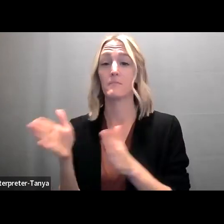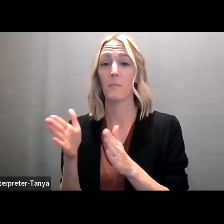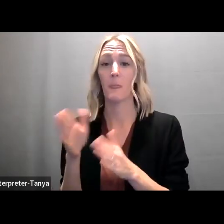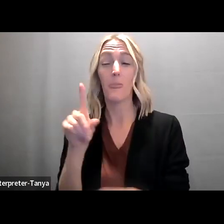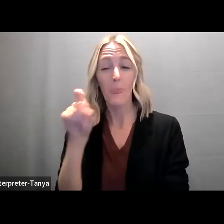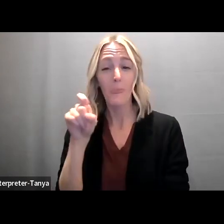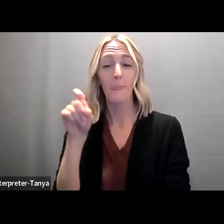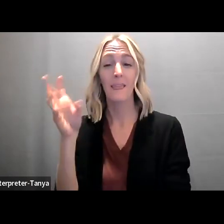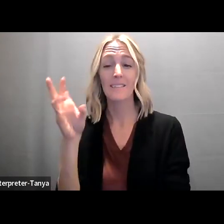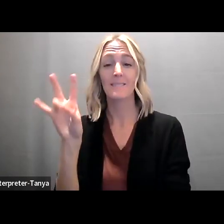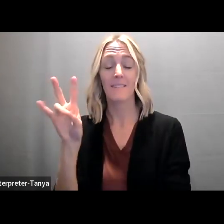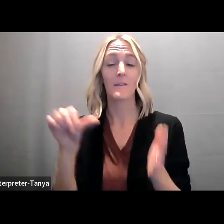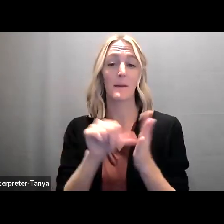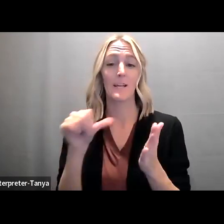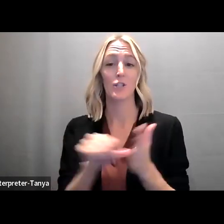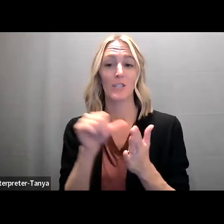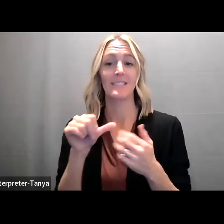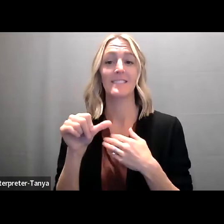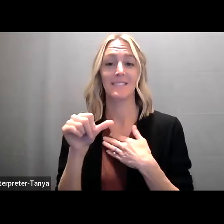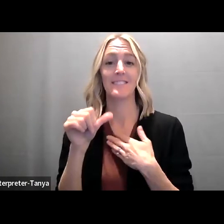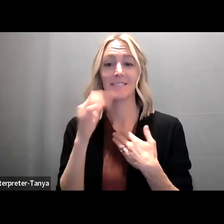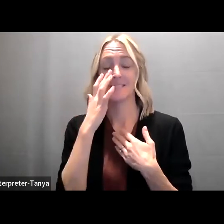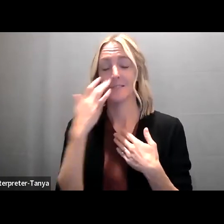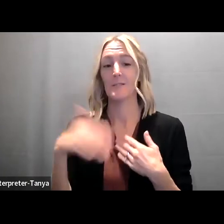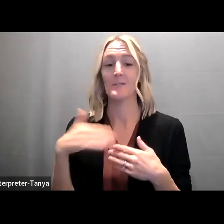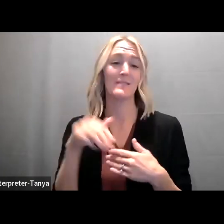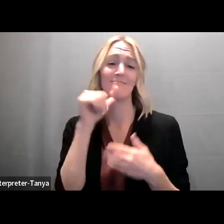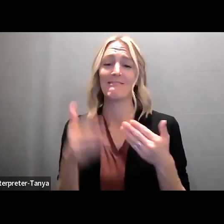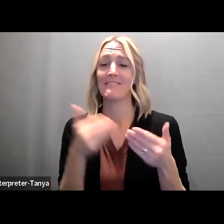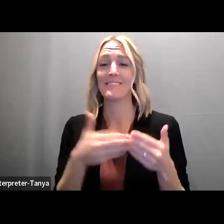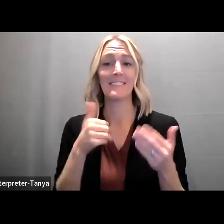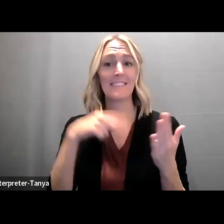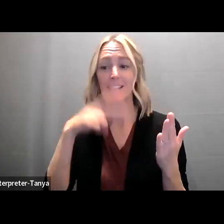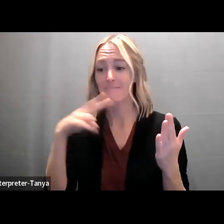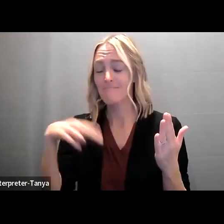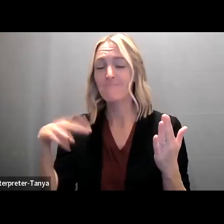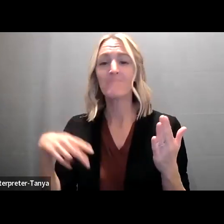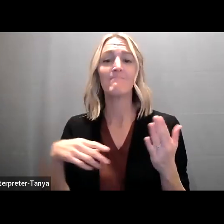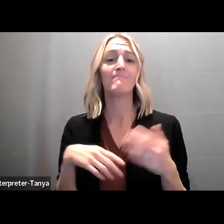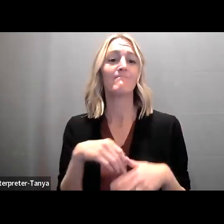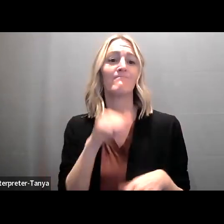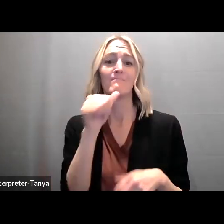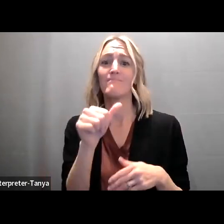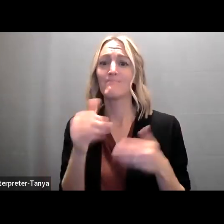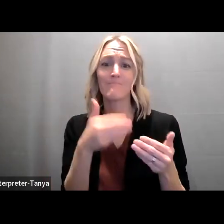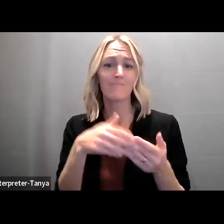These plans are not easy to read. They are not necessarily easy to follow.